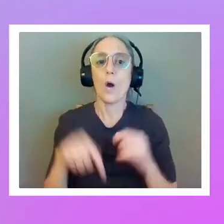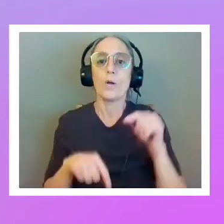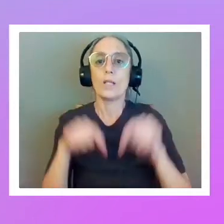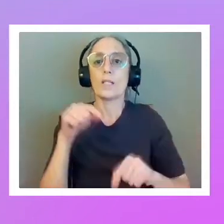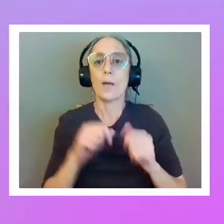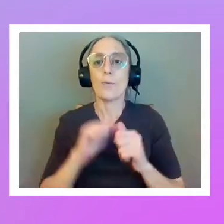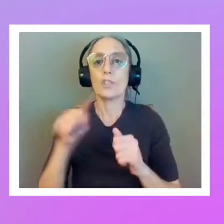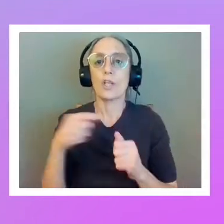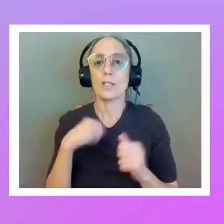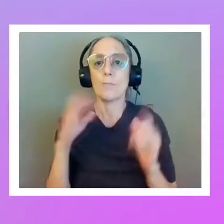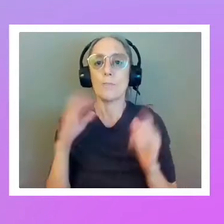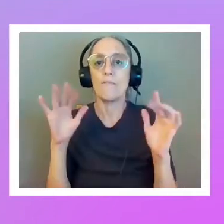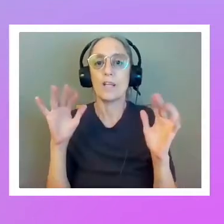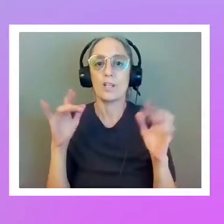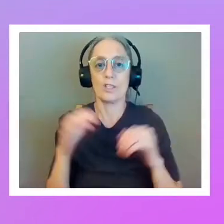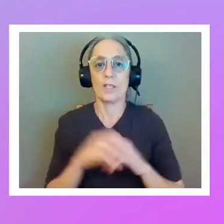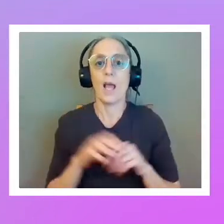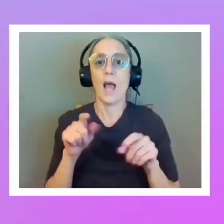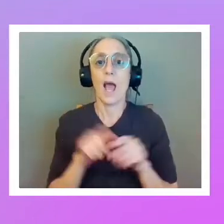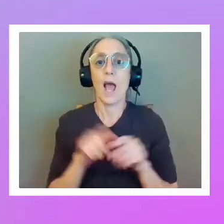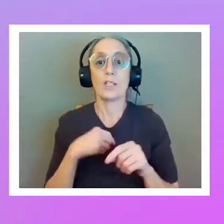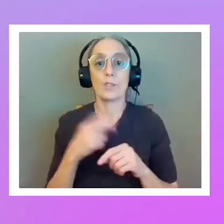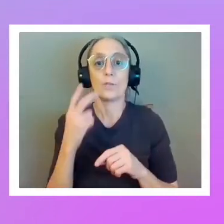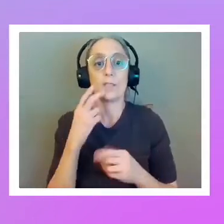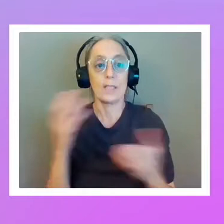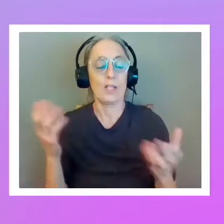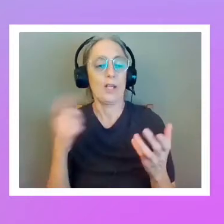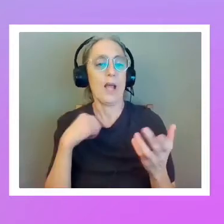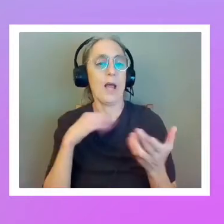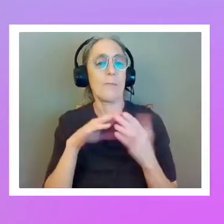So as you see here, as I got older, my preferences,